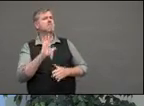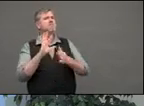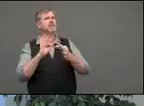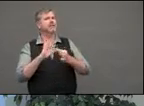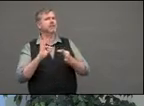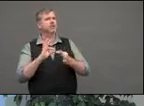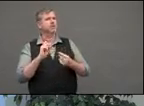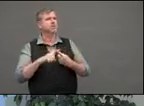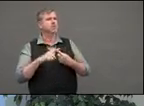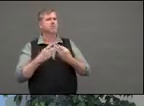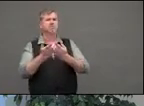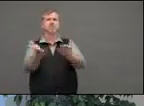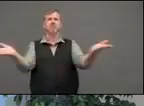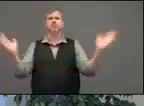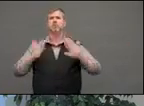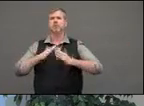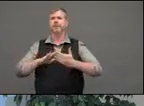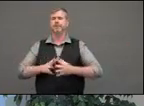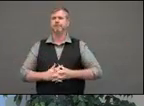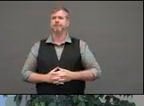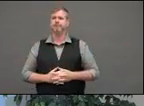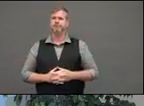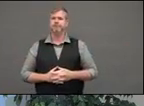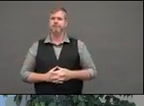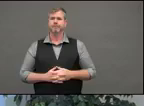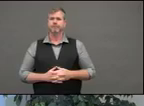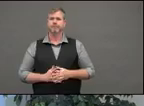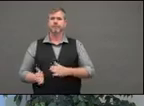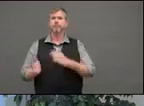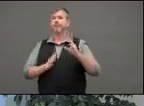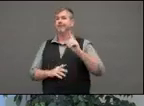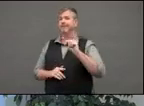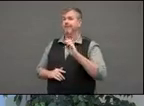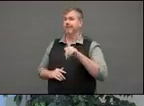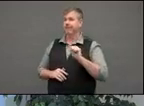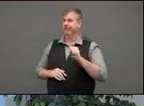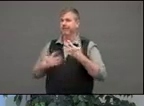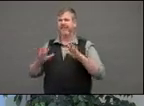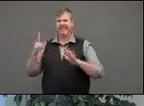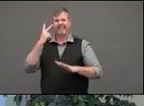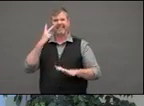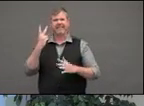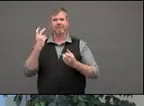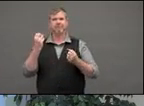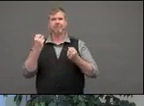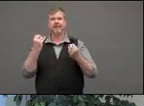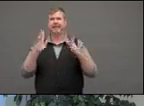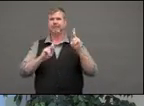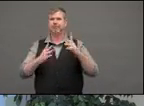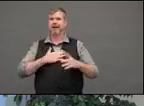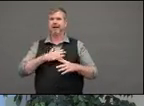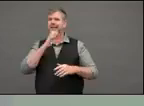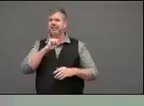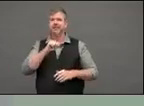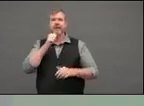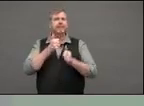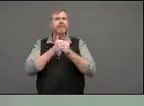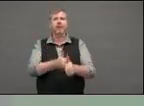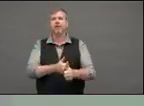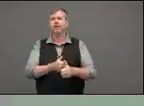there's i've seen a lot of um people my age not following the rules still partying um